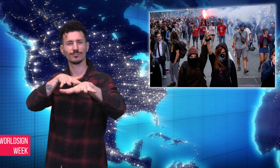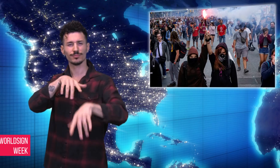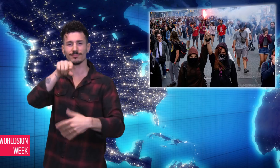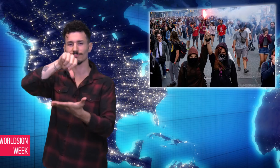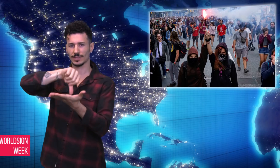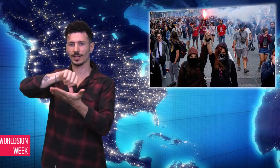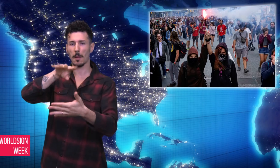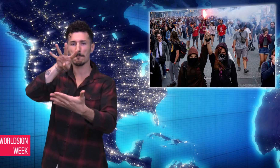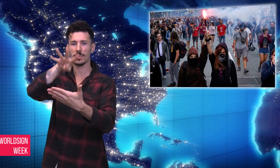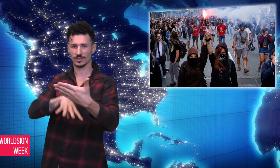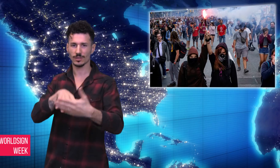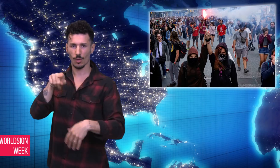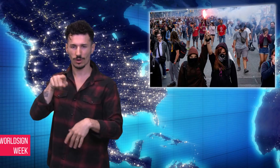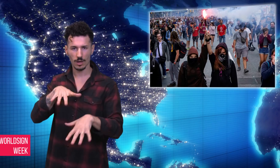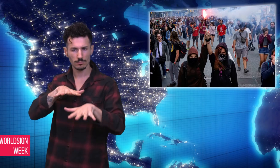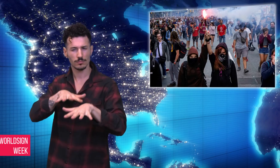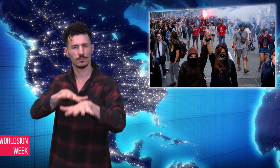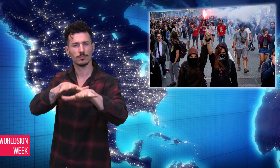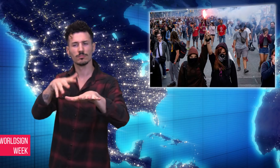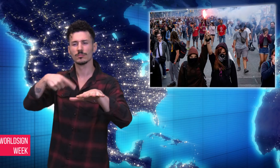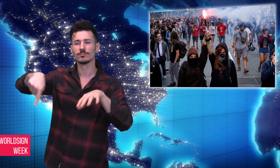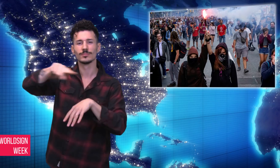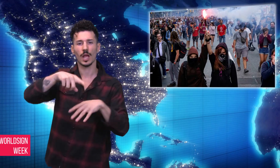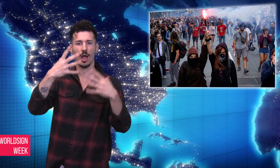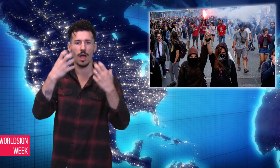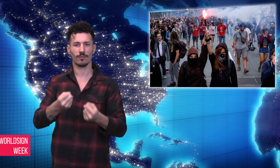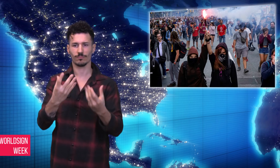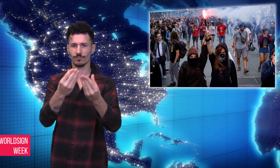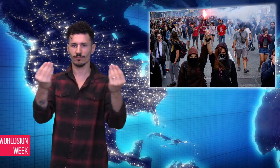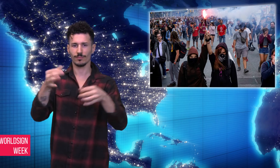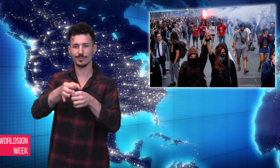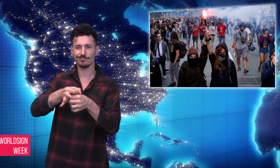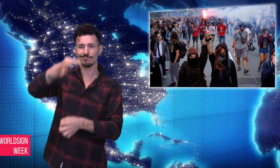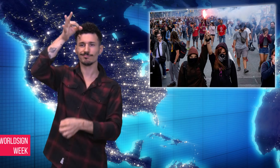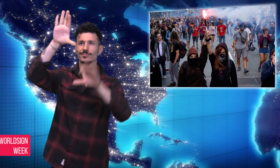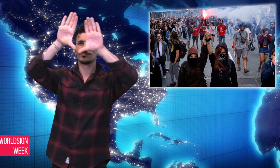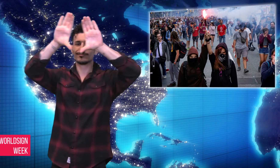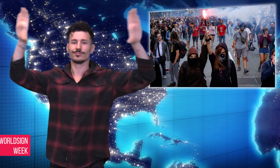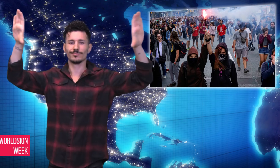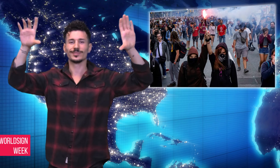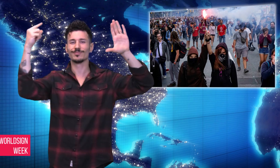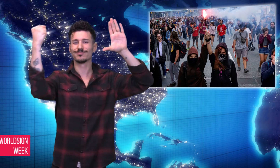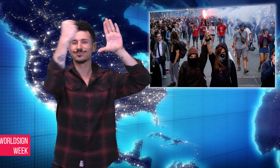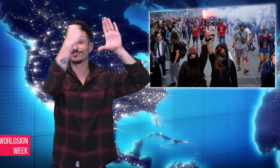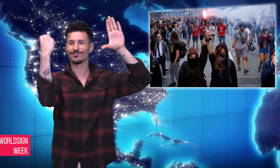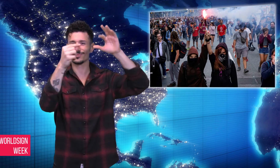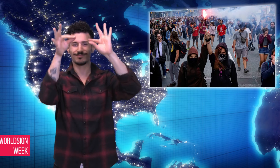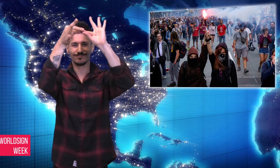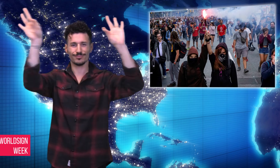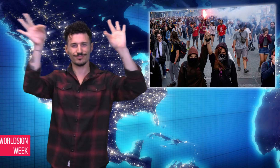on banners that they did not forget what happened last year with